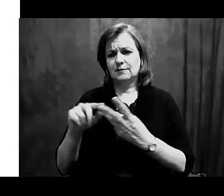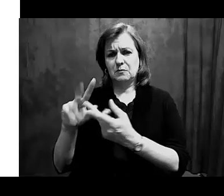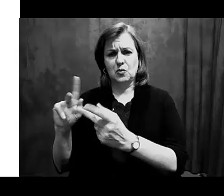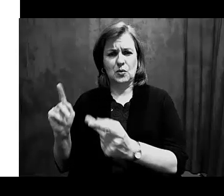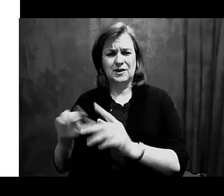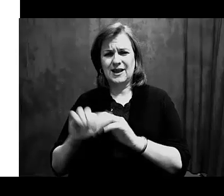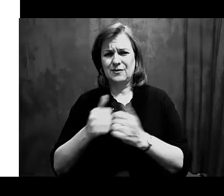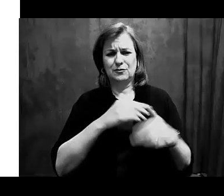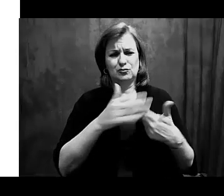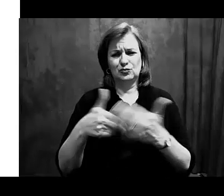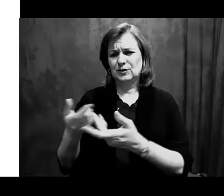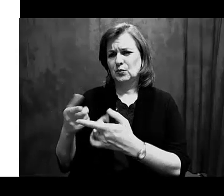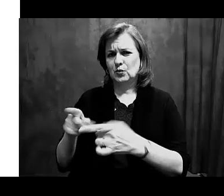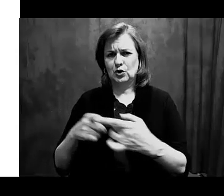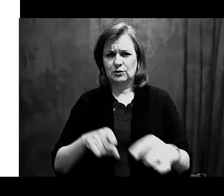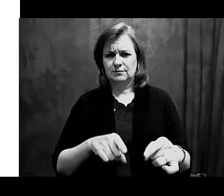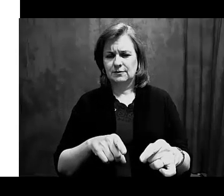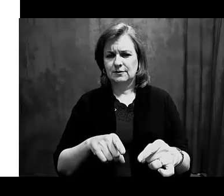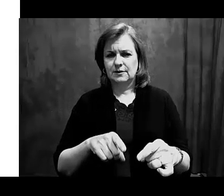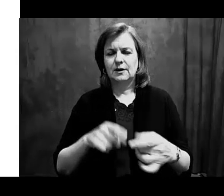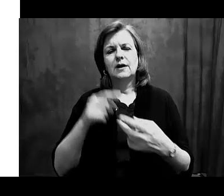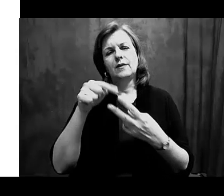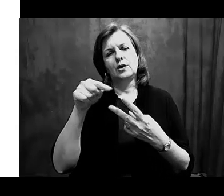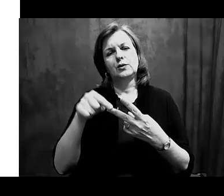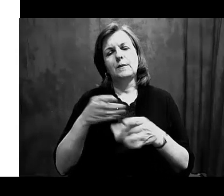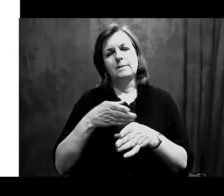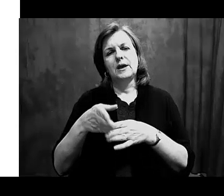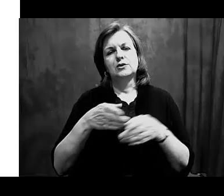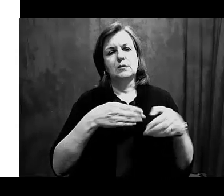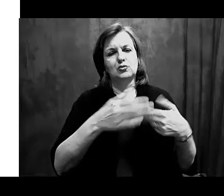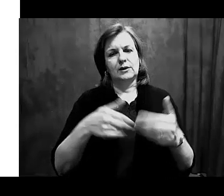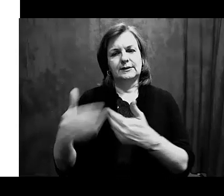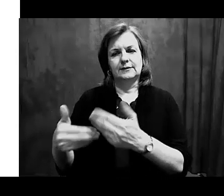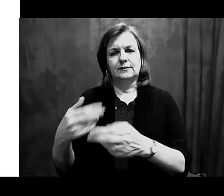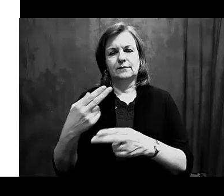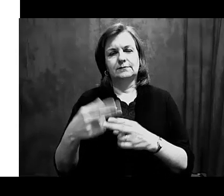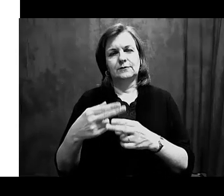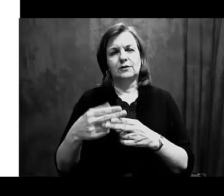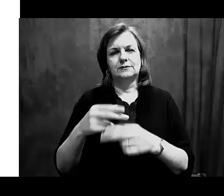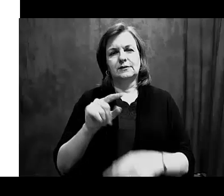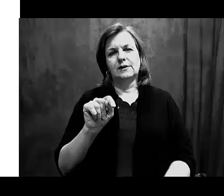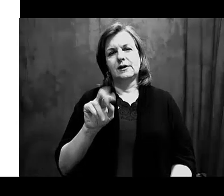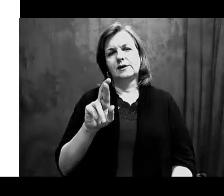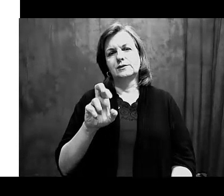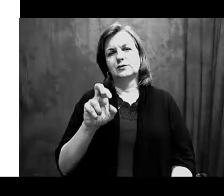we have to go through two major processes: transcription